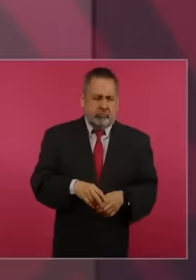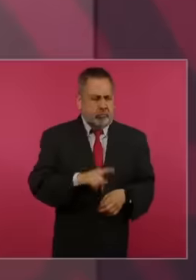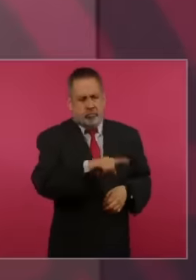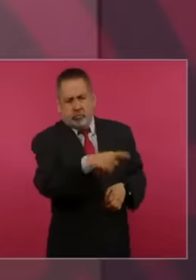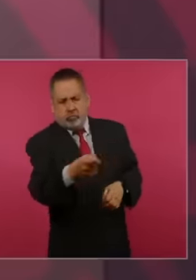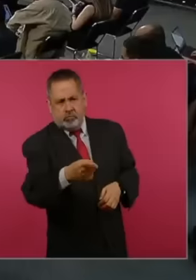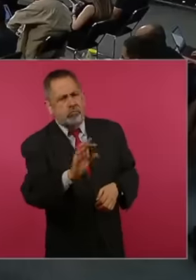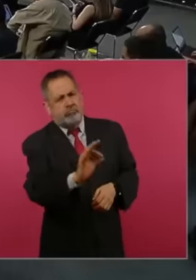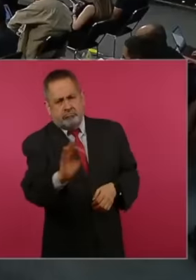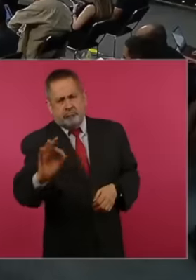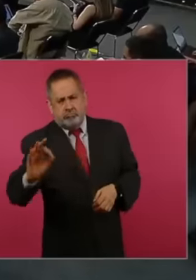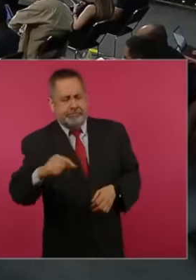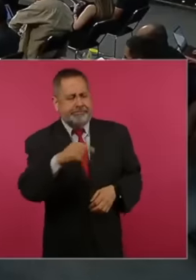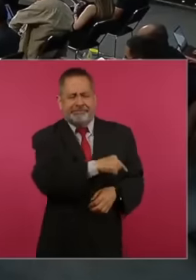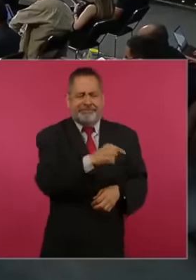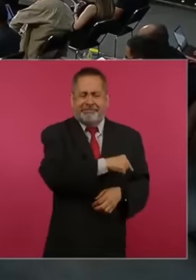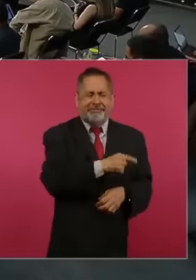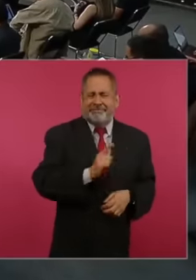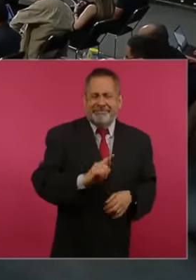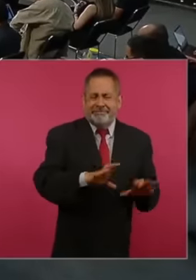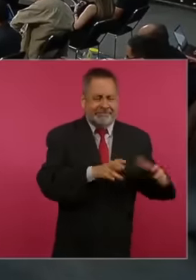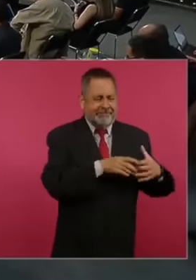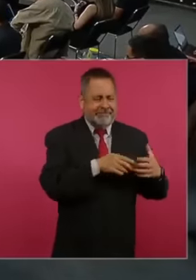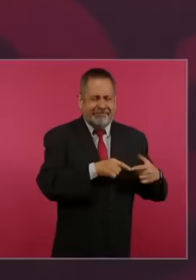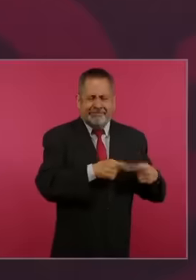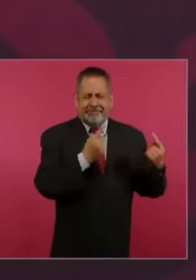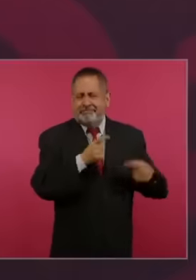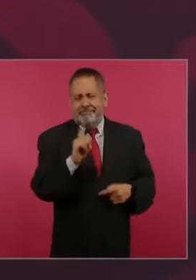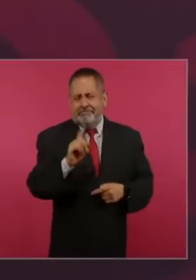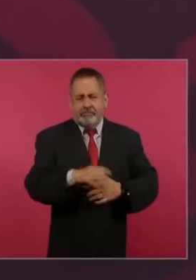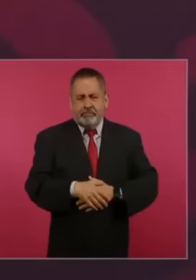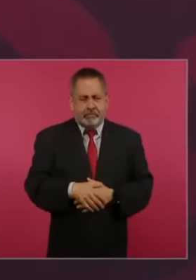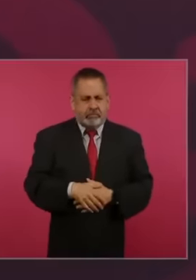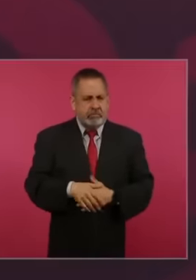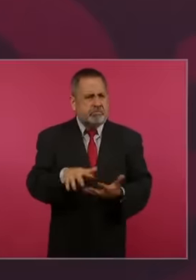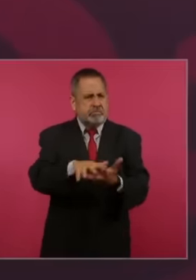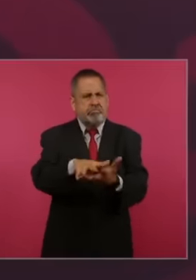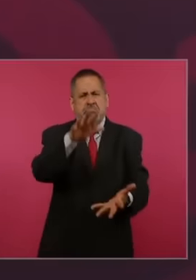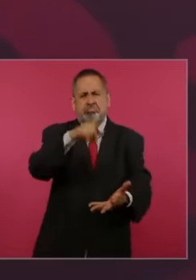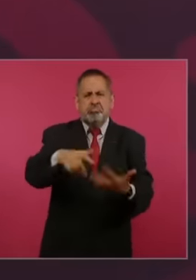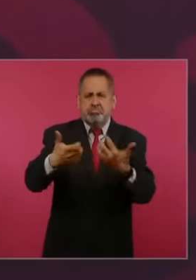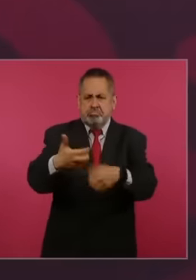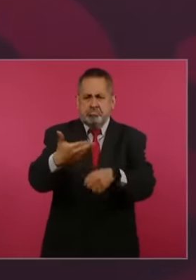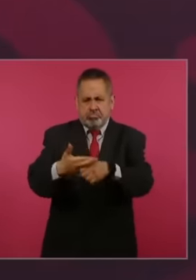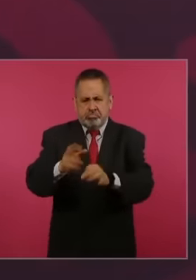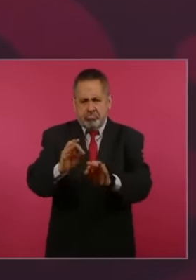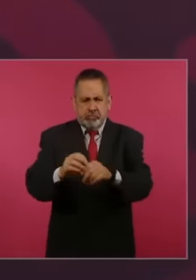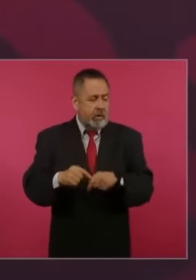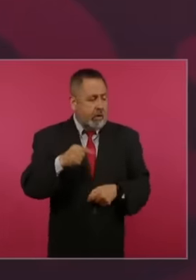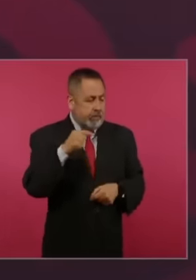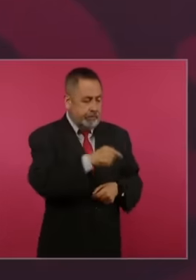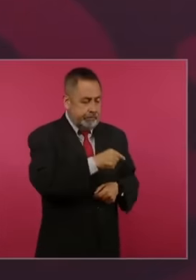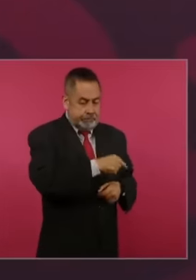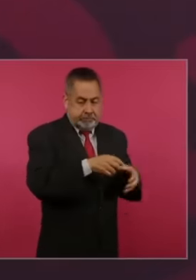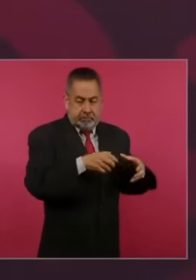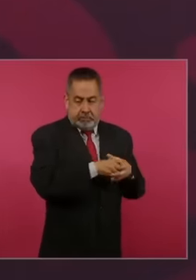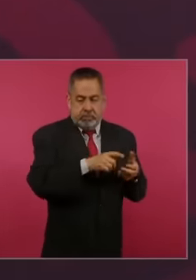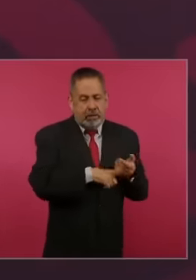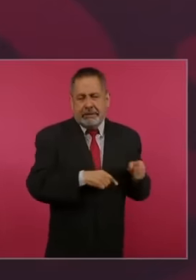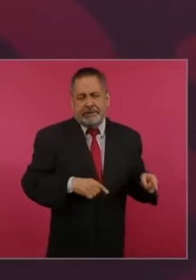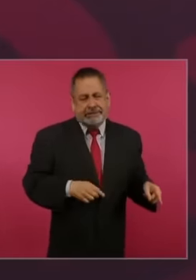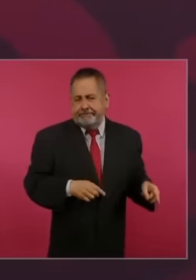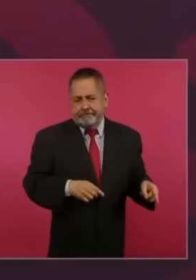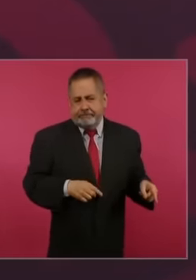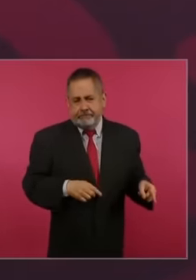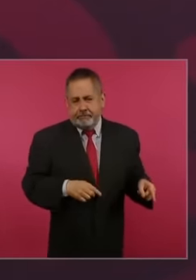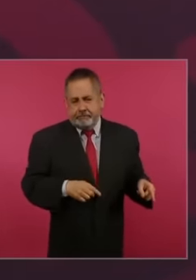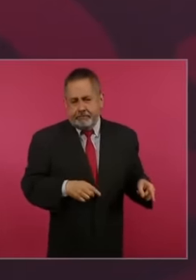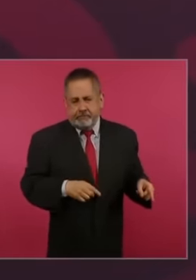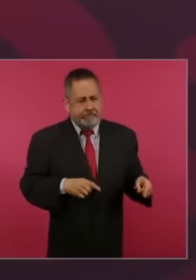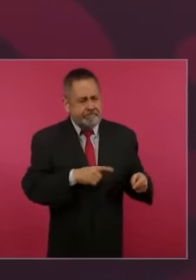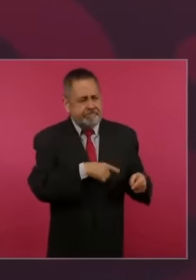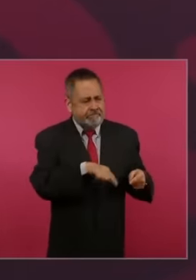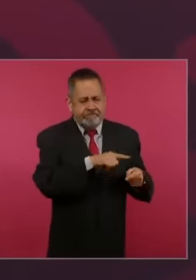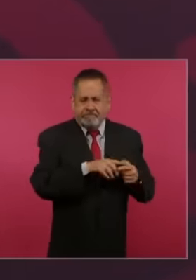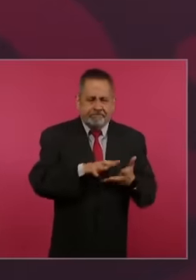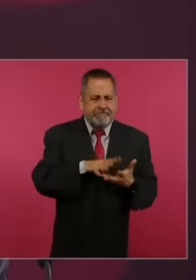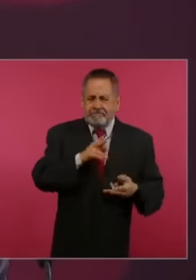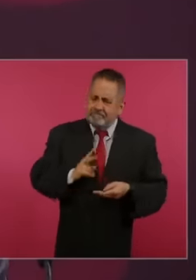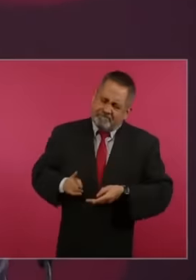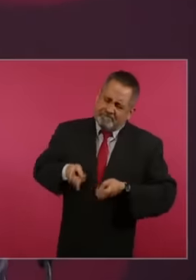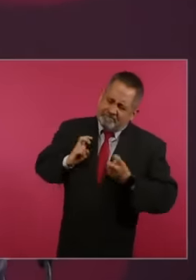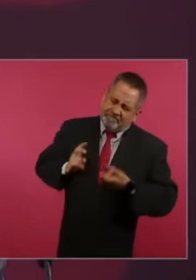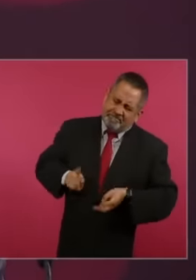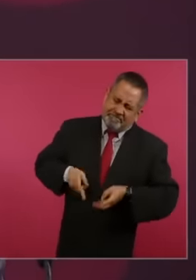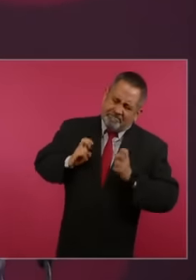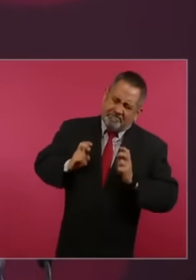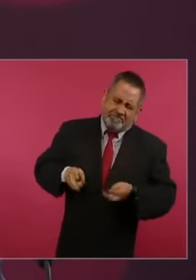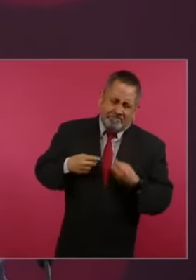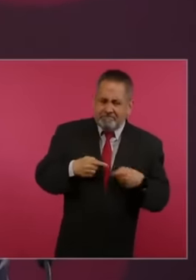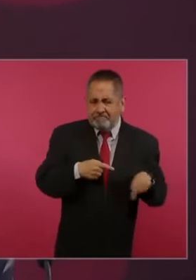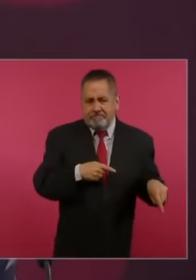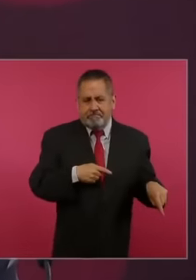Mexico, the majority of these people who dedicated themselves to looting were